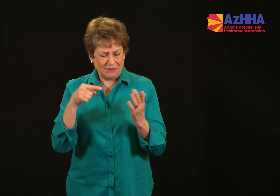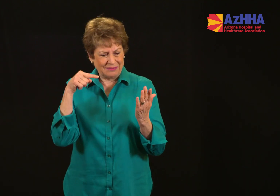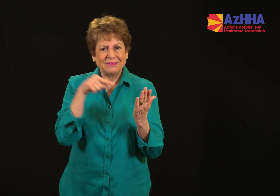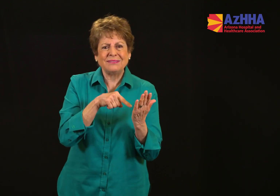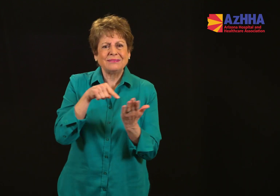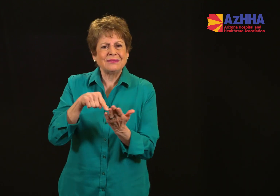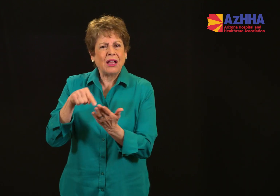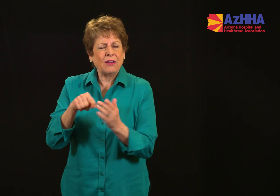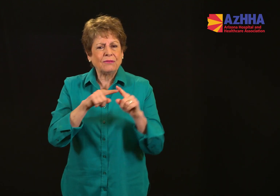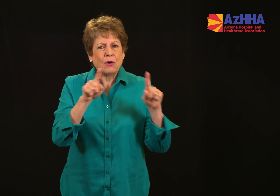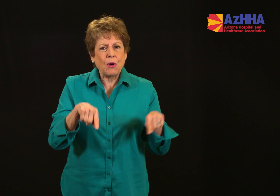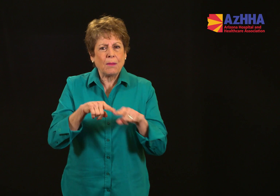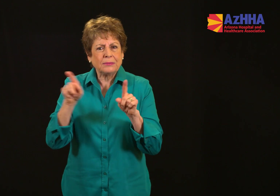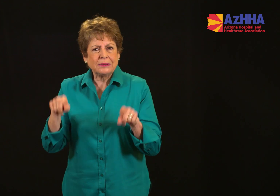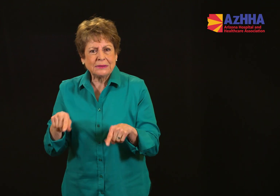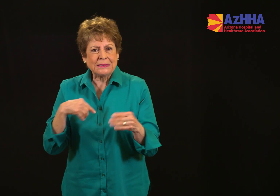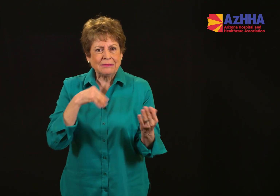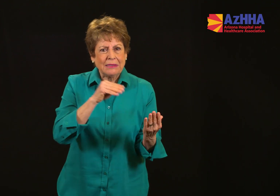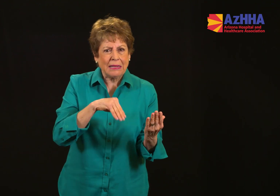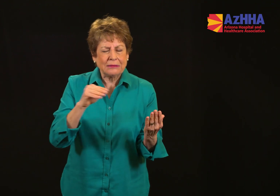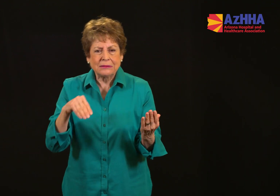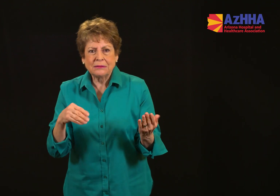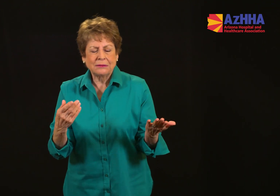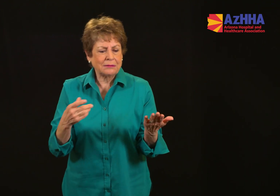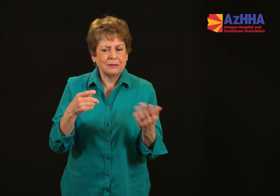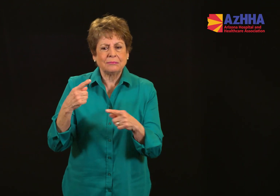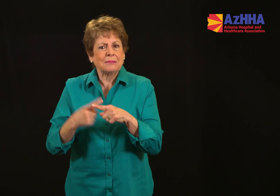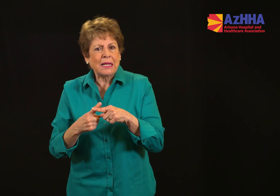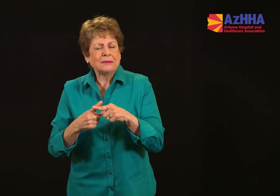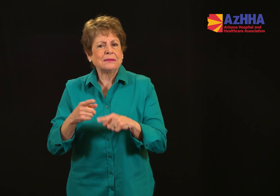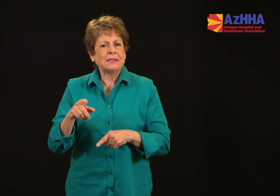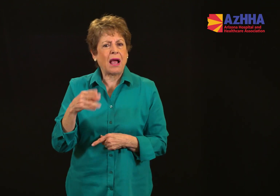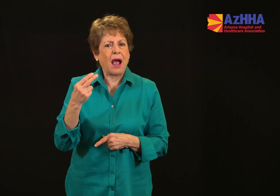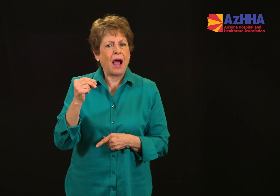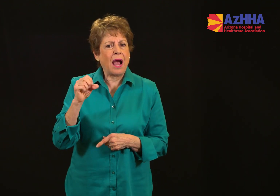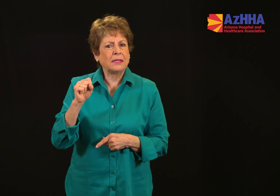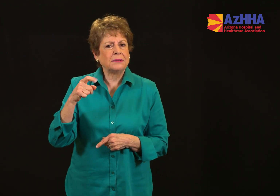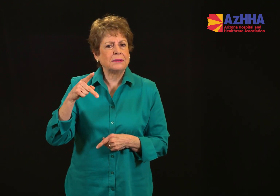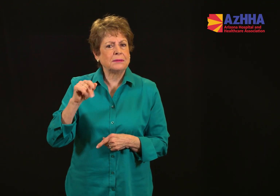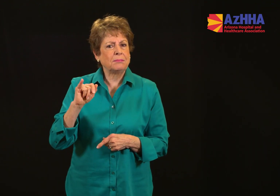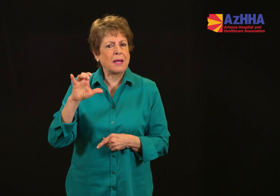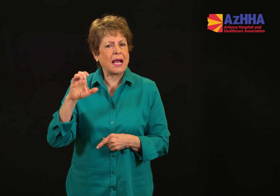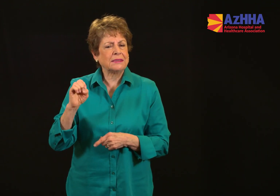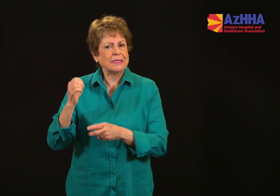Questions to ask about appropriate forms to fill out and hospice care.